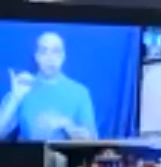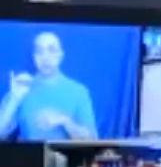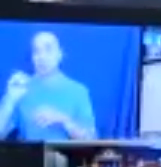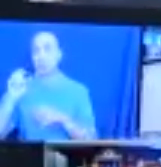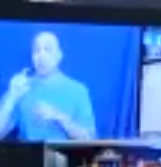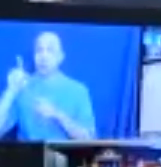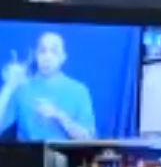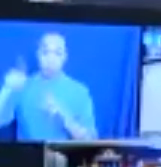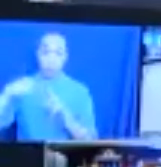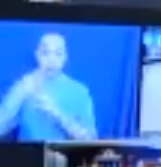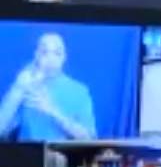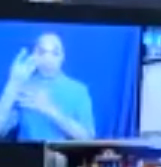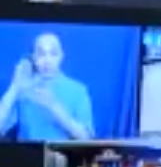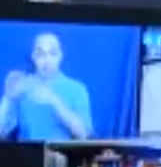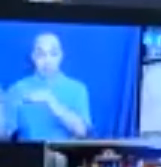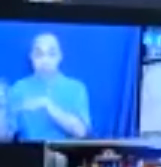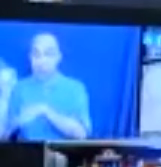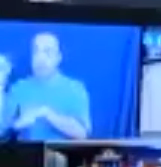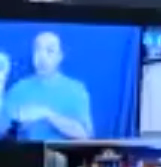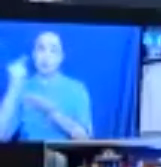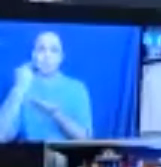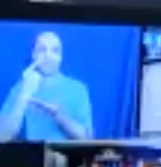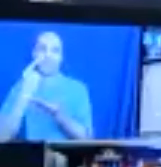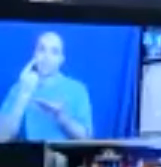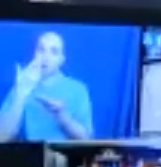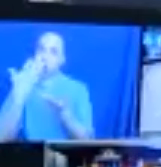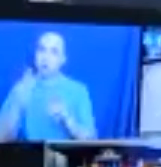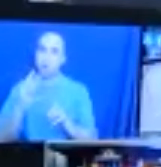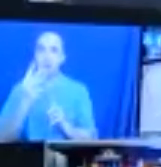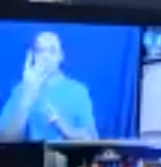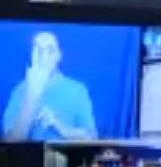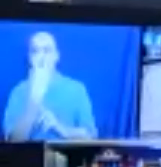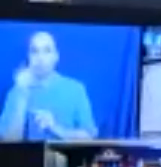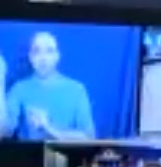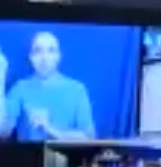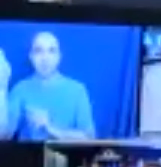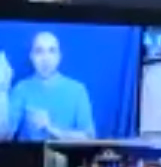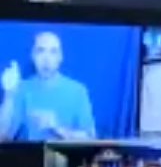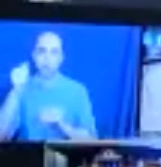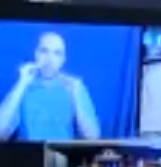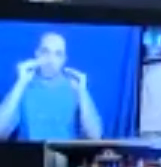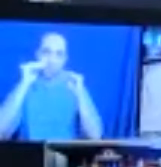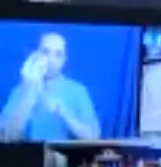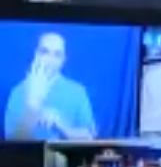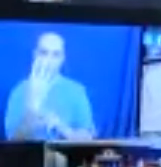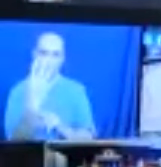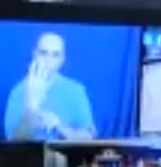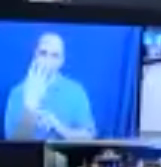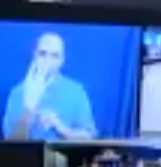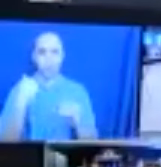I WAS THERE 17, 18, 19. SO THAT'S HOW I KIND OF CAME IN.